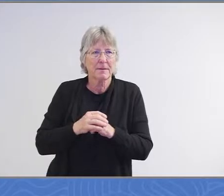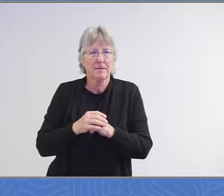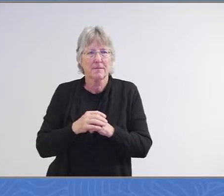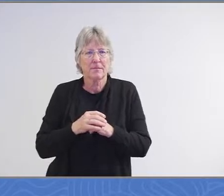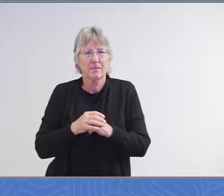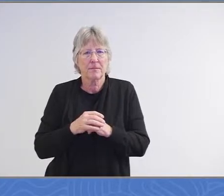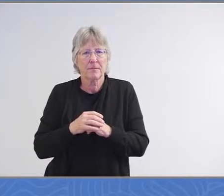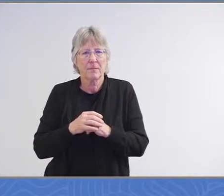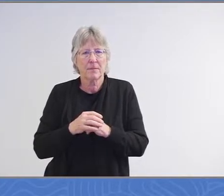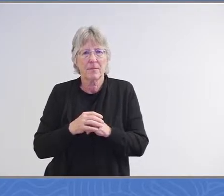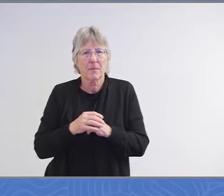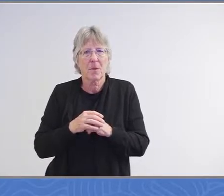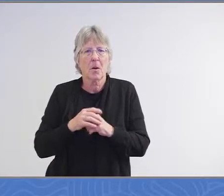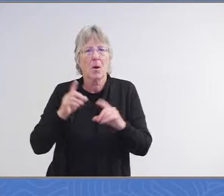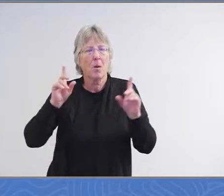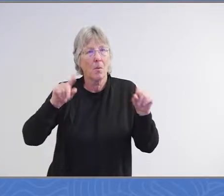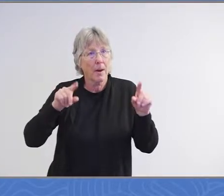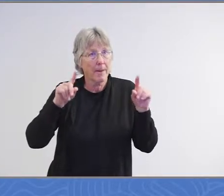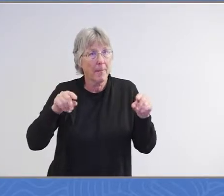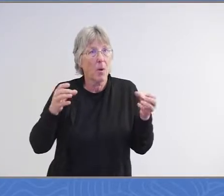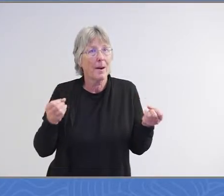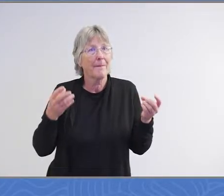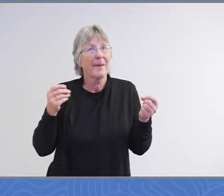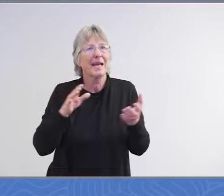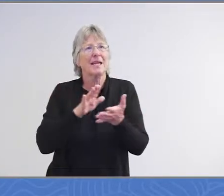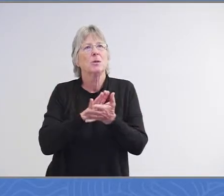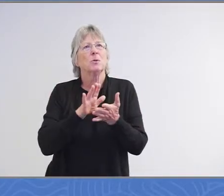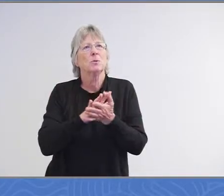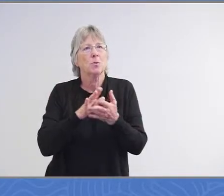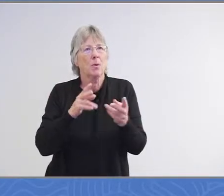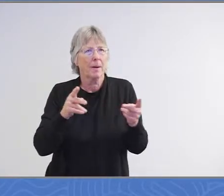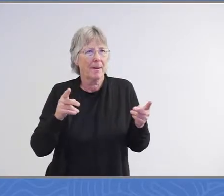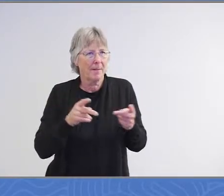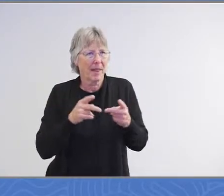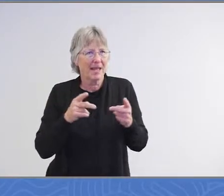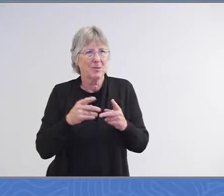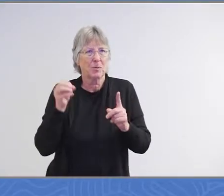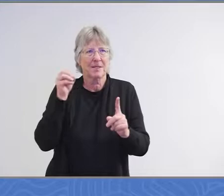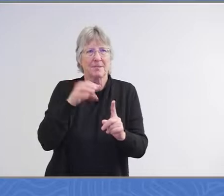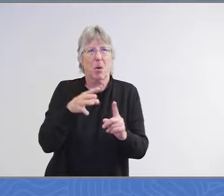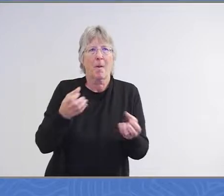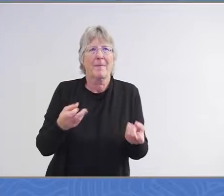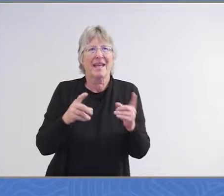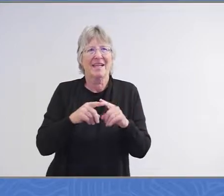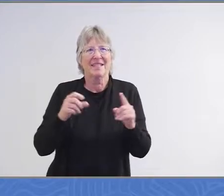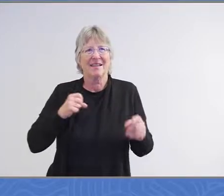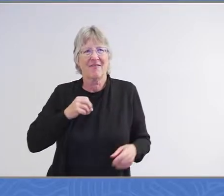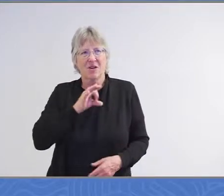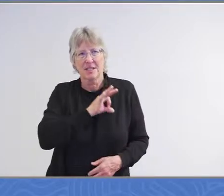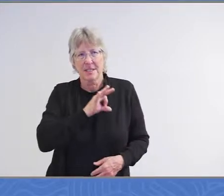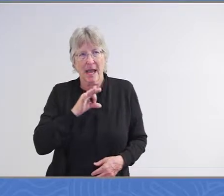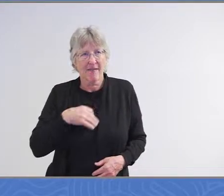report to multiple school sites to be exposed to multiple staff members. Does this make any sense to you?